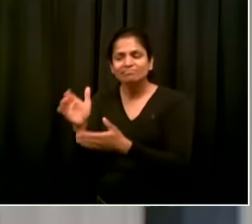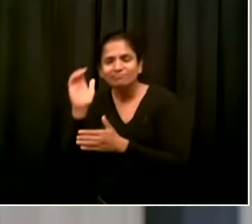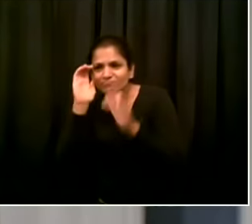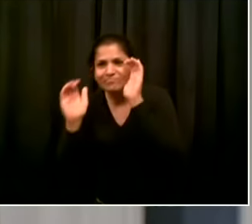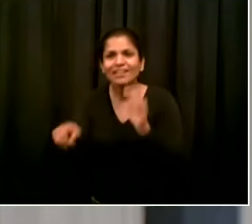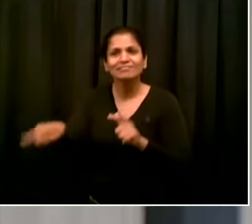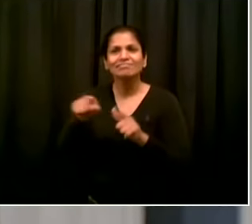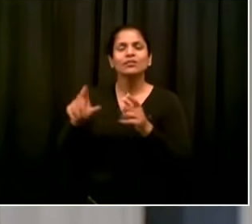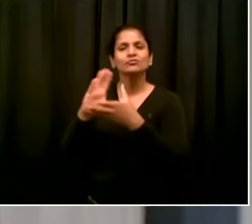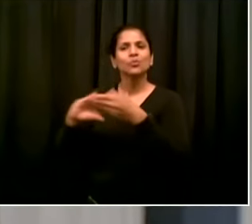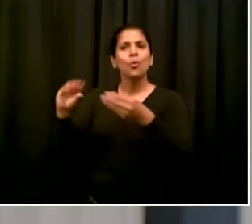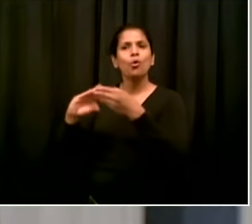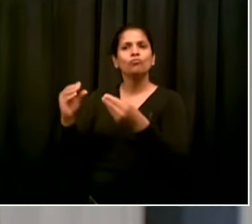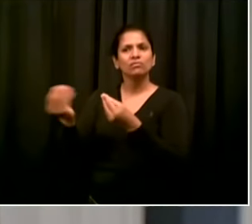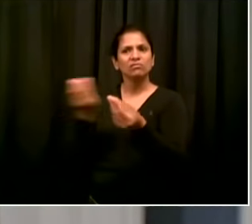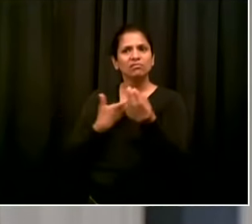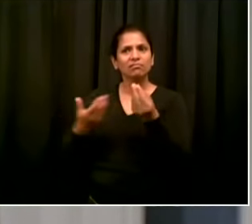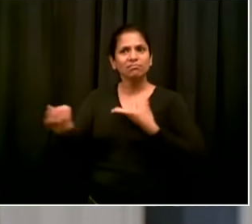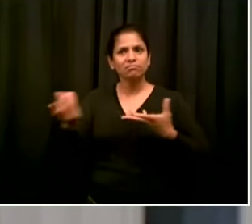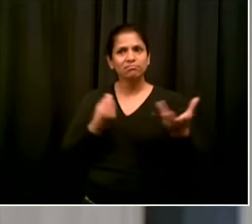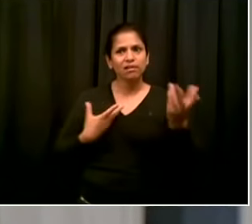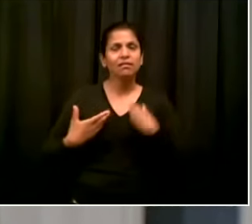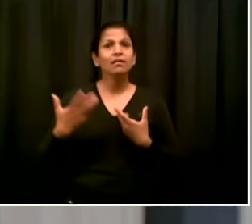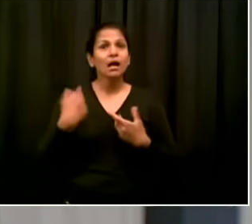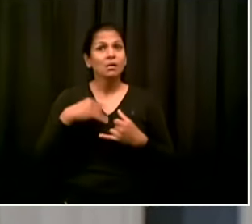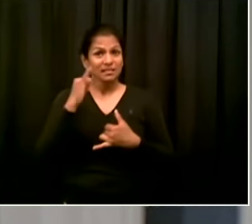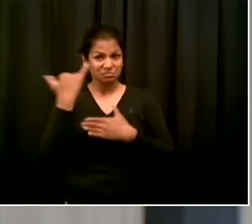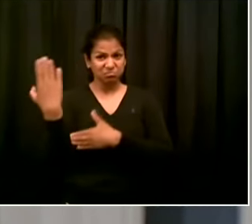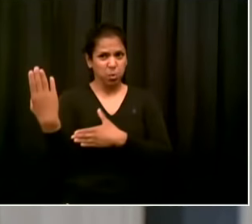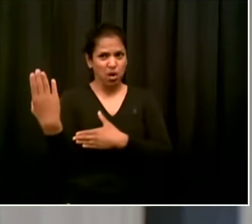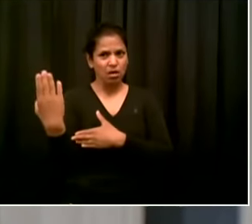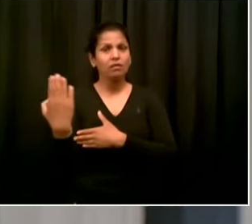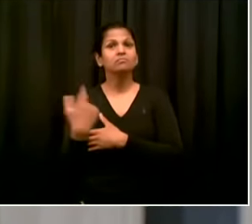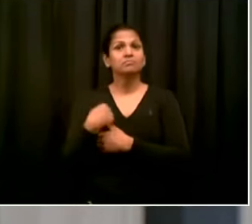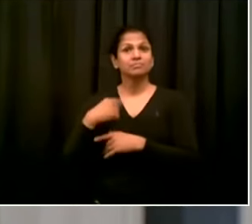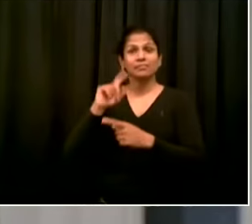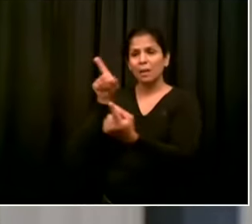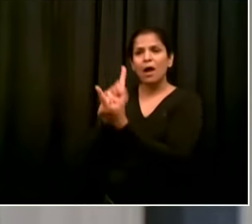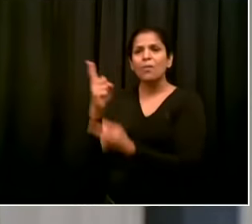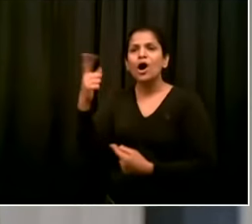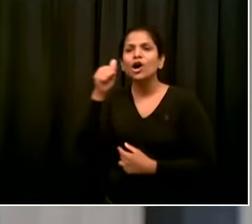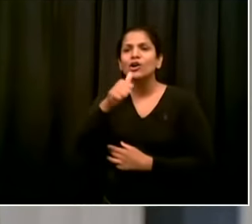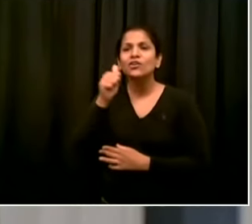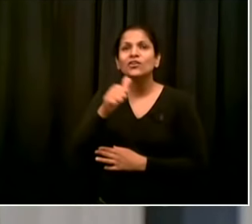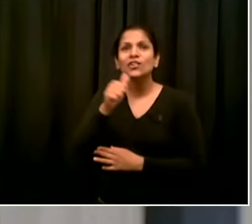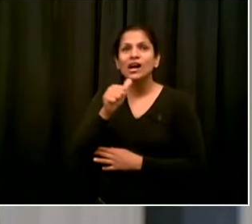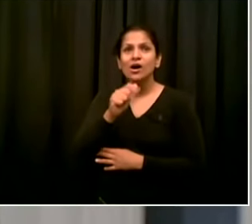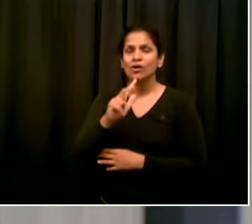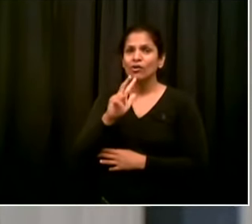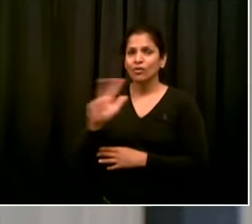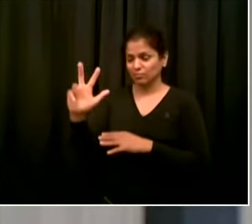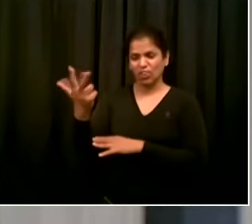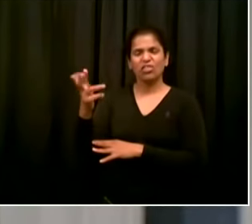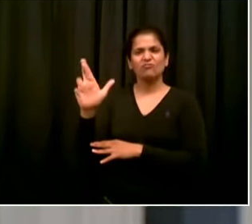SAFE ENTRY AND EXTS FR OMTHE BUILDING. THE SAFETY AND